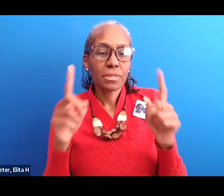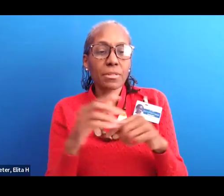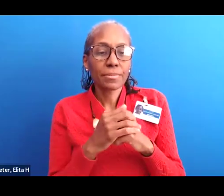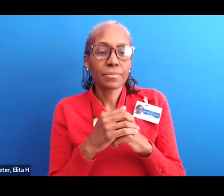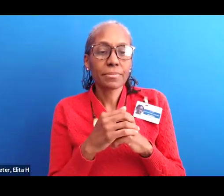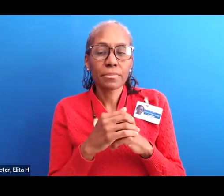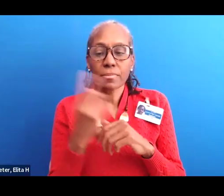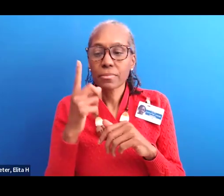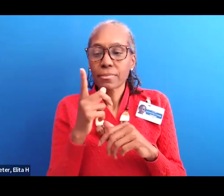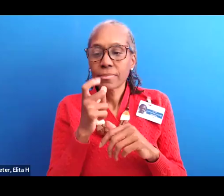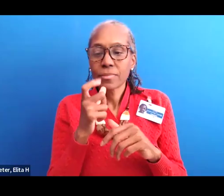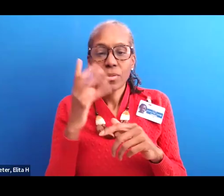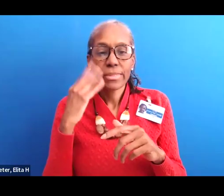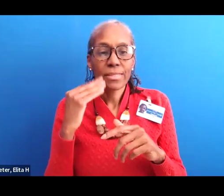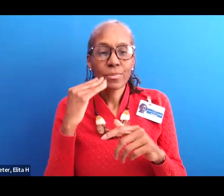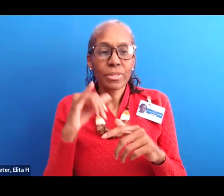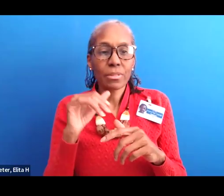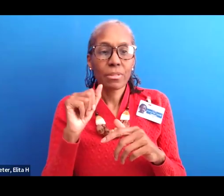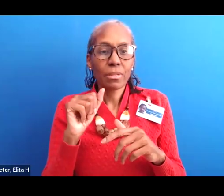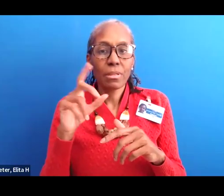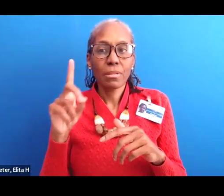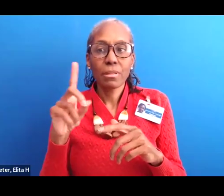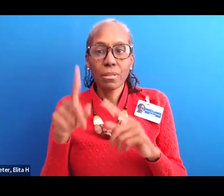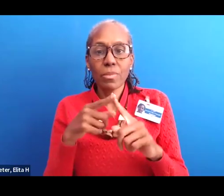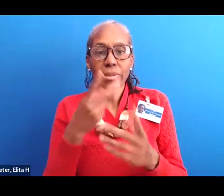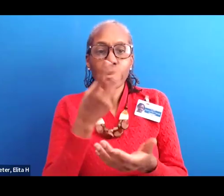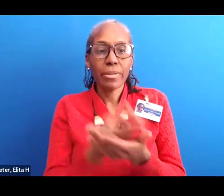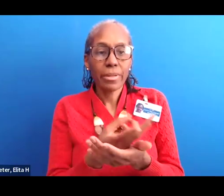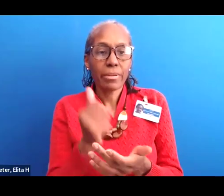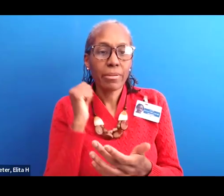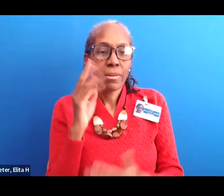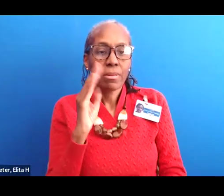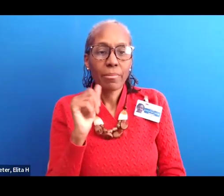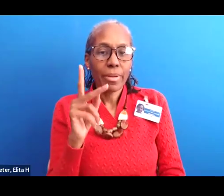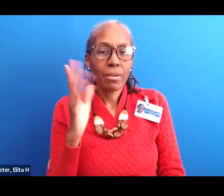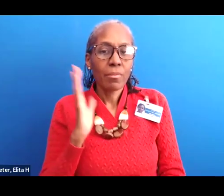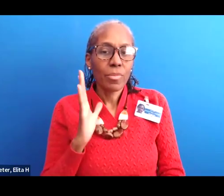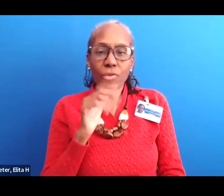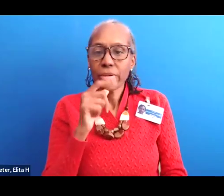Now here's somebody who's experienced AD when they lay down on their back and it used to not happen, but now it does.